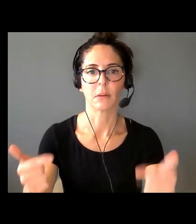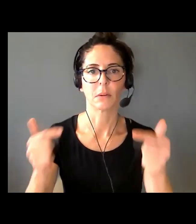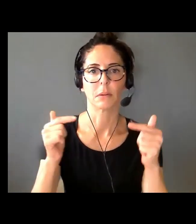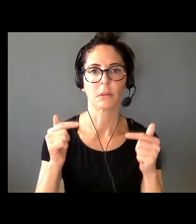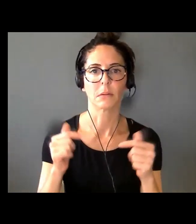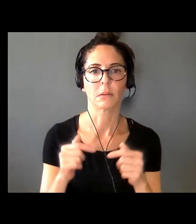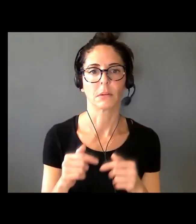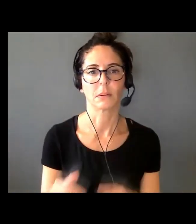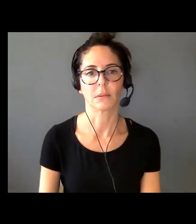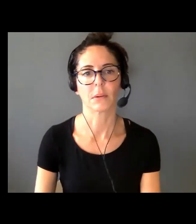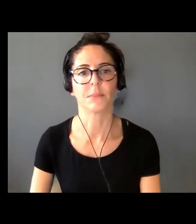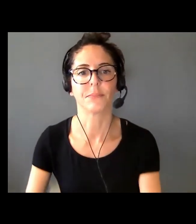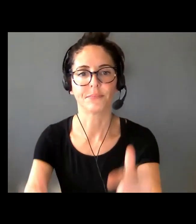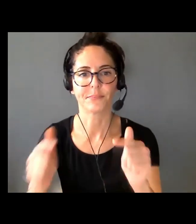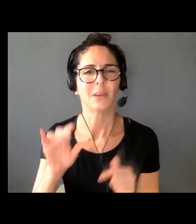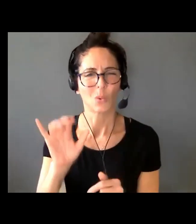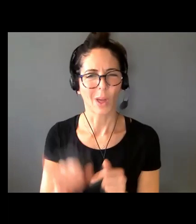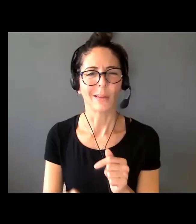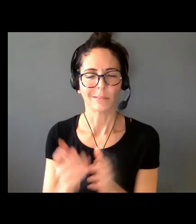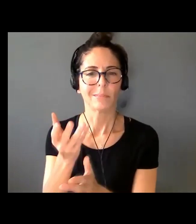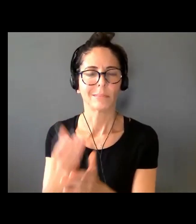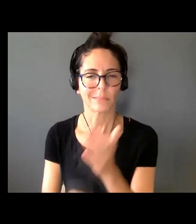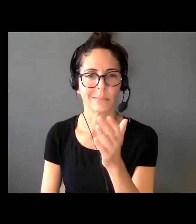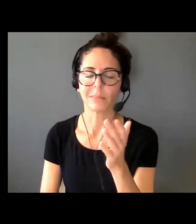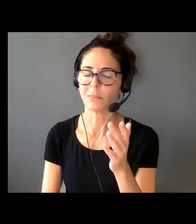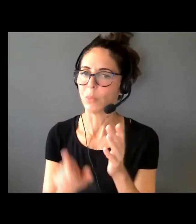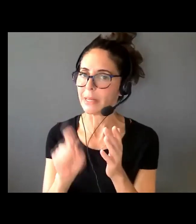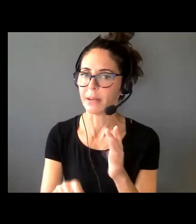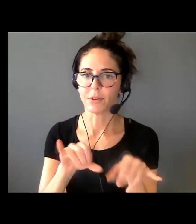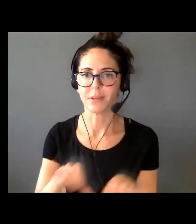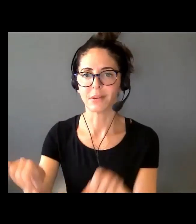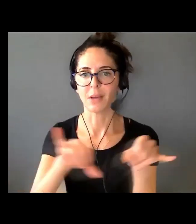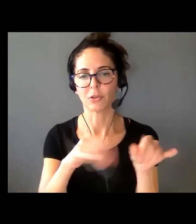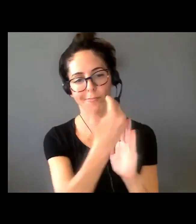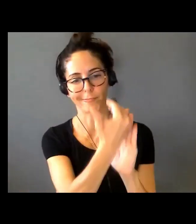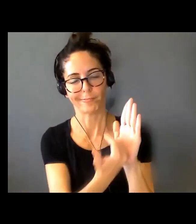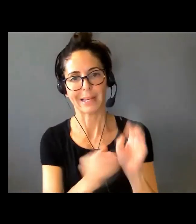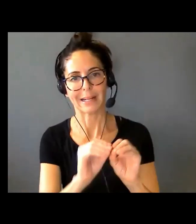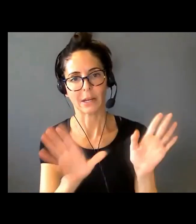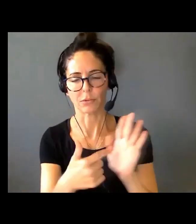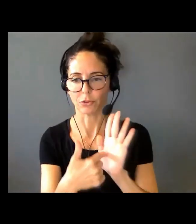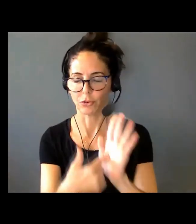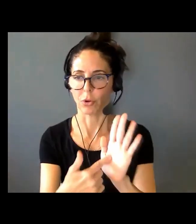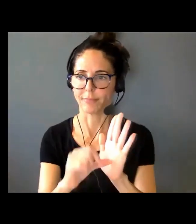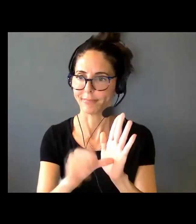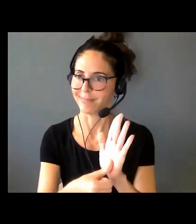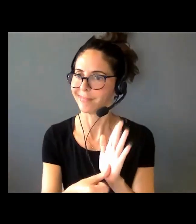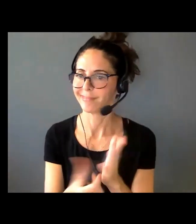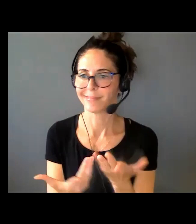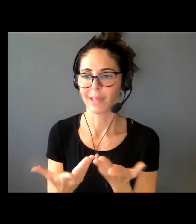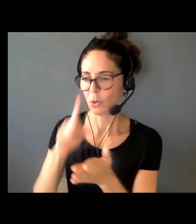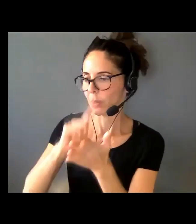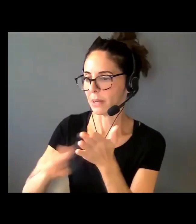to lay out very clearly is that there is a lack of research in this area. So, somewhat